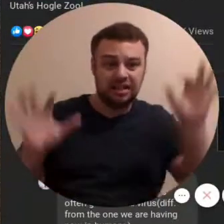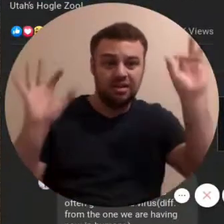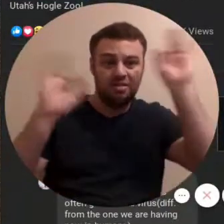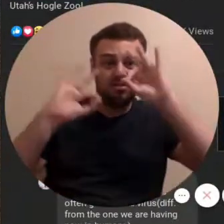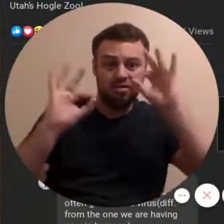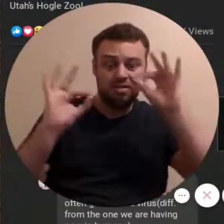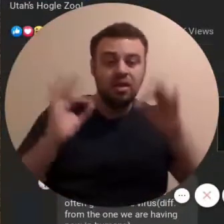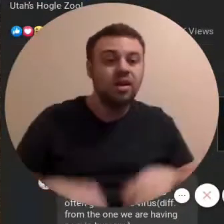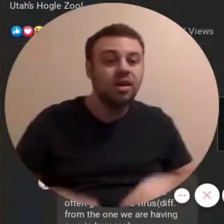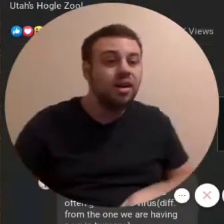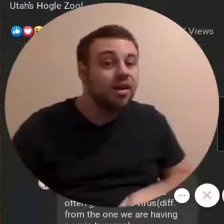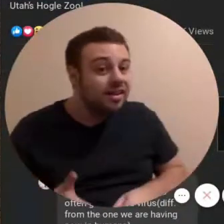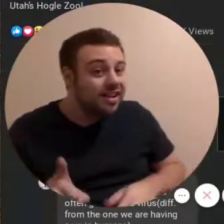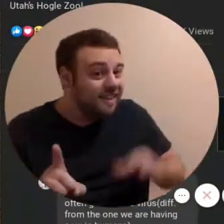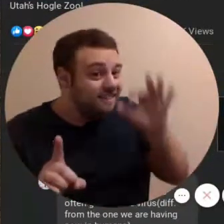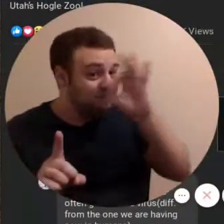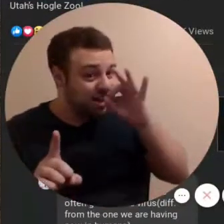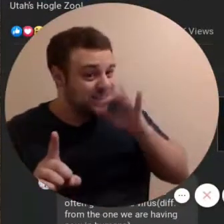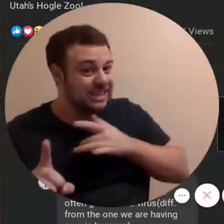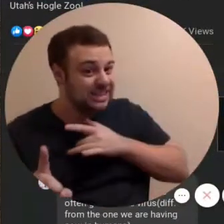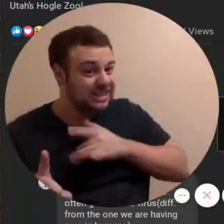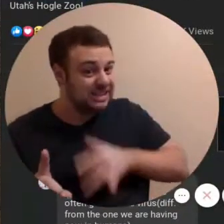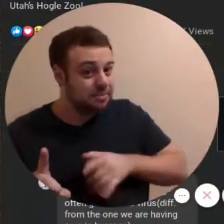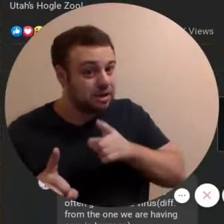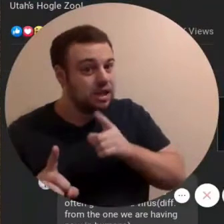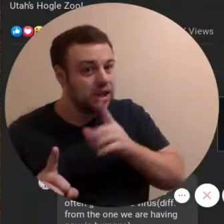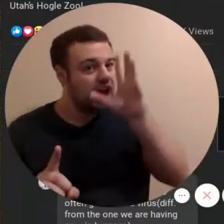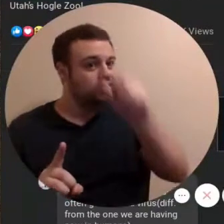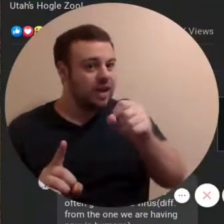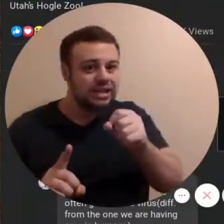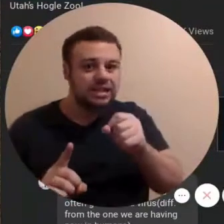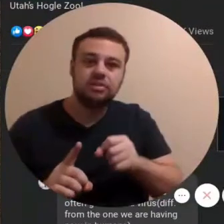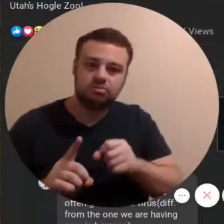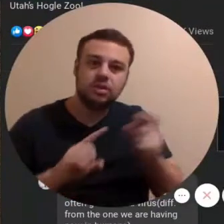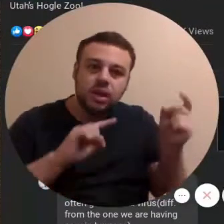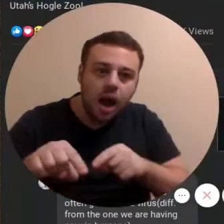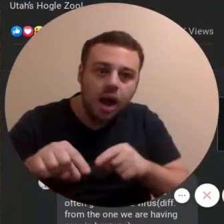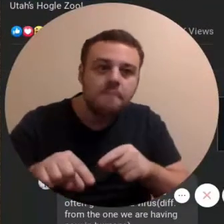attracted to your yard, if you leave out dog or cat food for your pets. They also